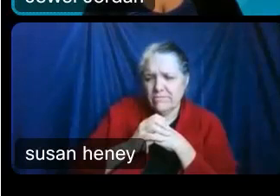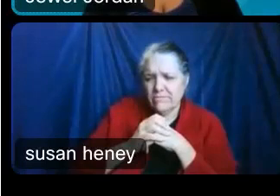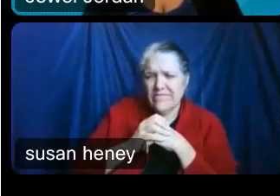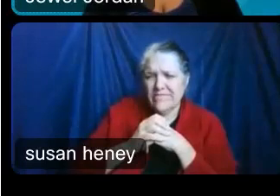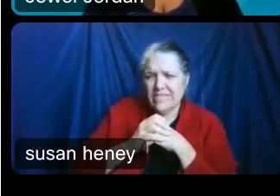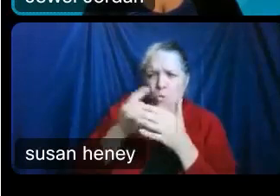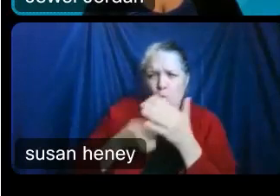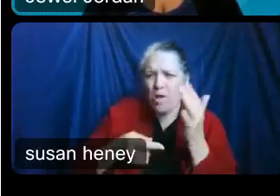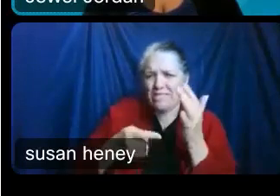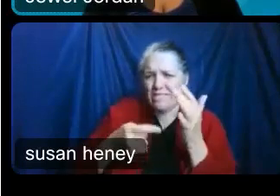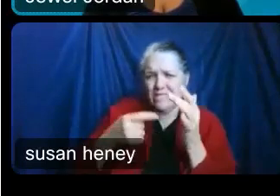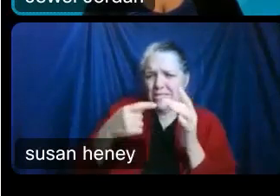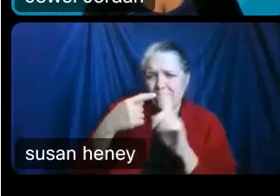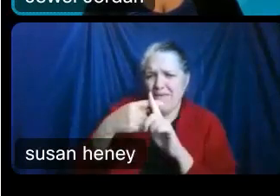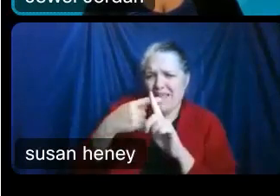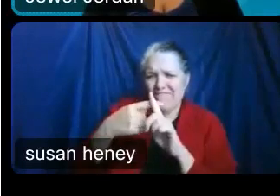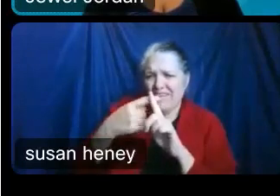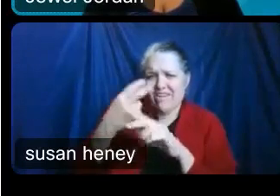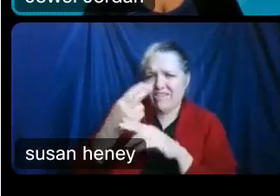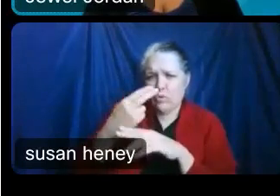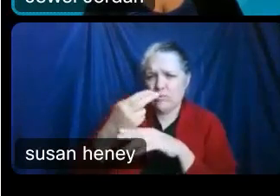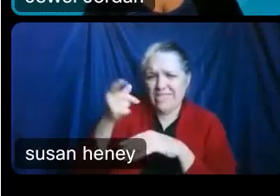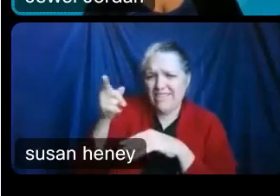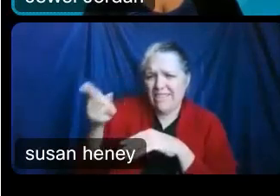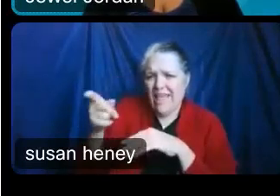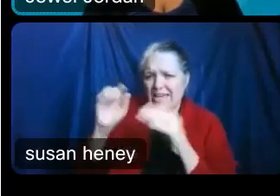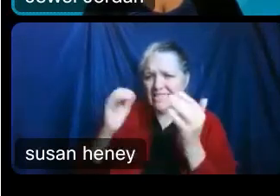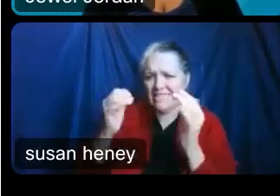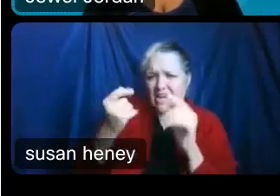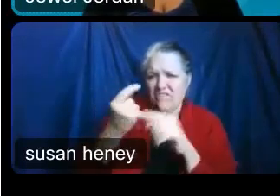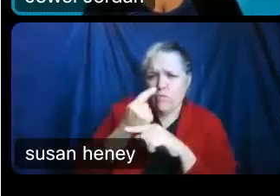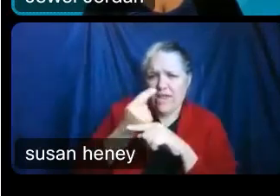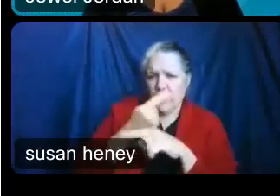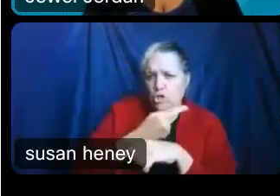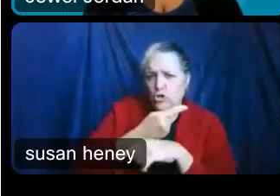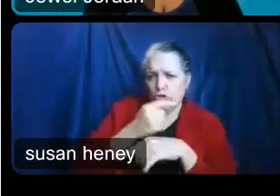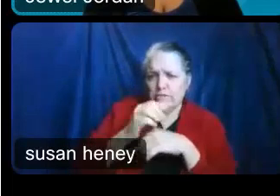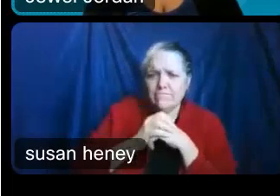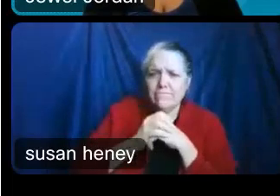of PUMA data? When would you use that as opposed to like, standard tables?